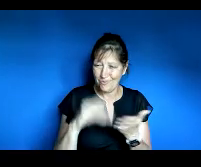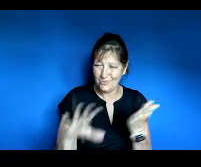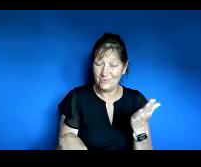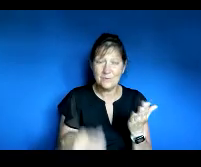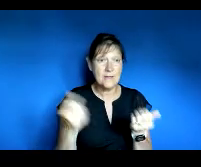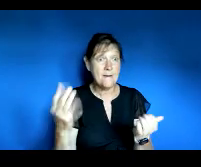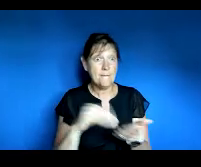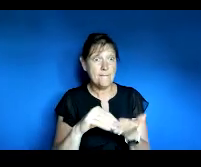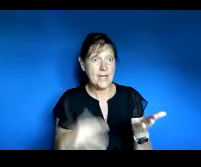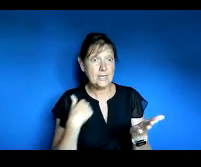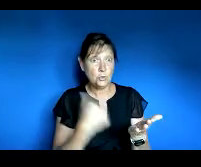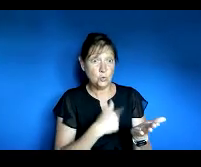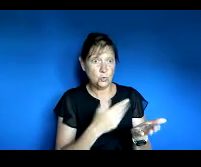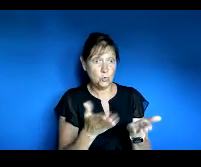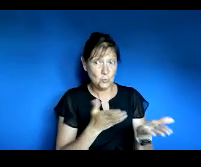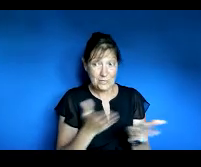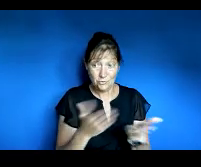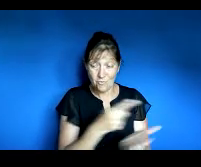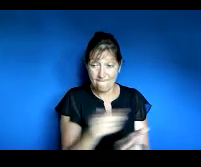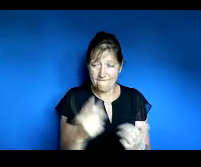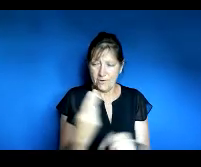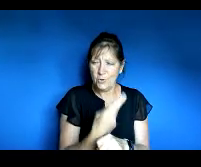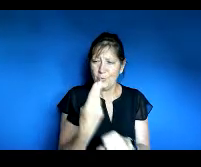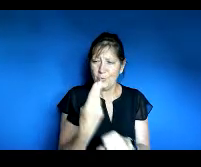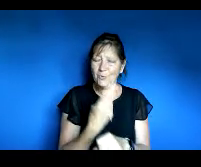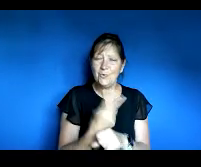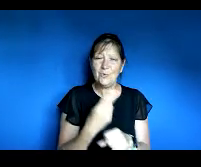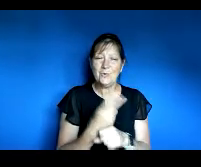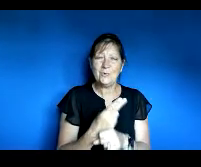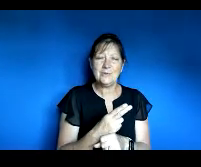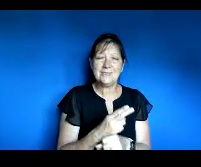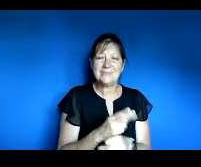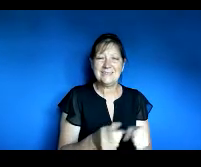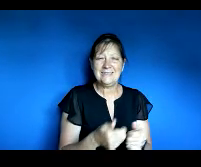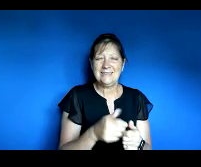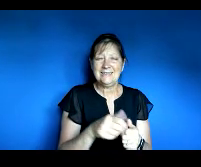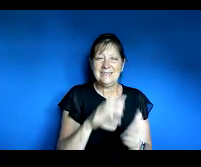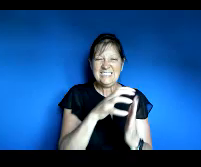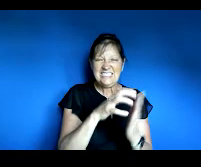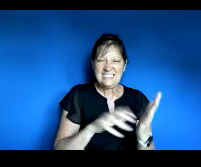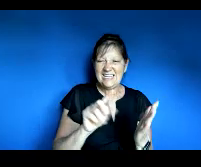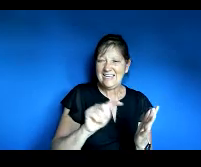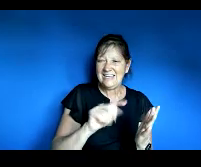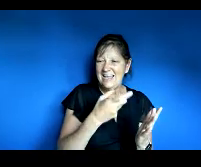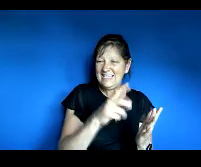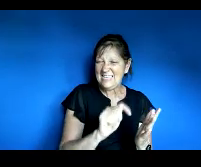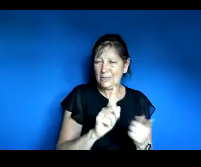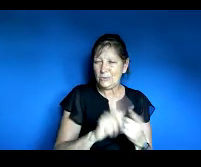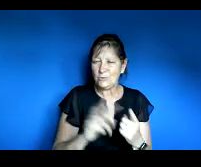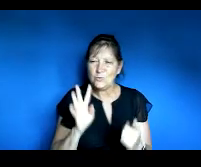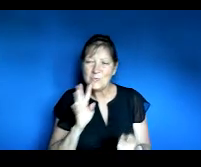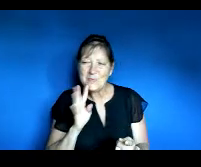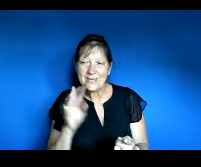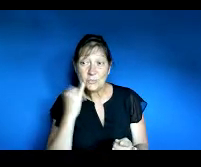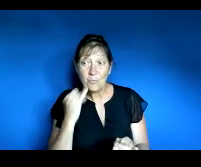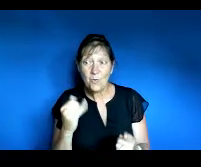that we work with use text-to-speech software. And so if you're using any screen reading software, and we provide some of those,